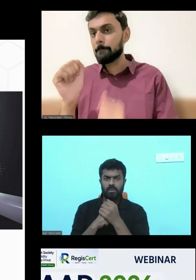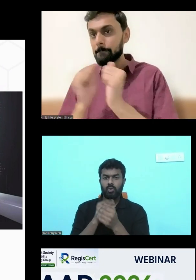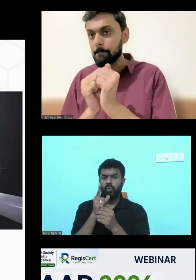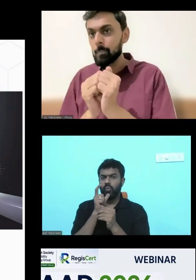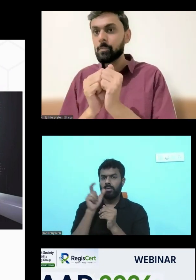learners.